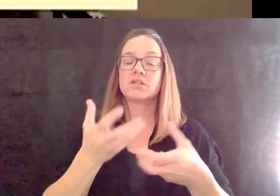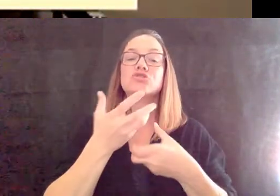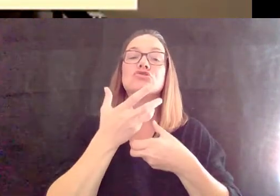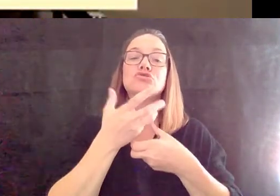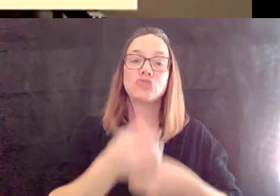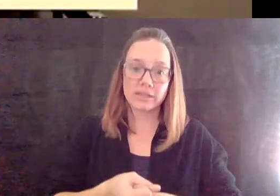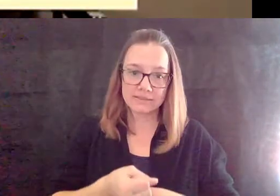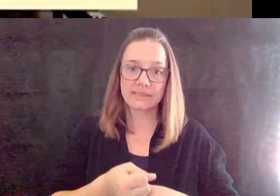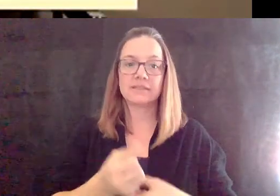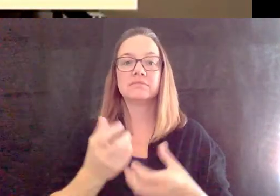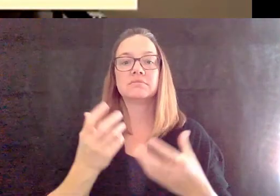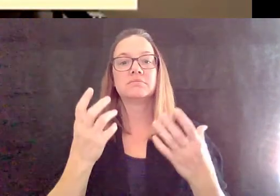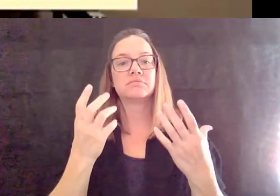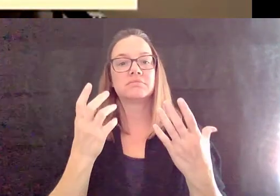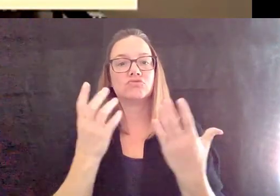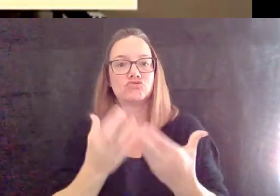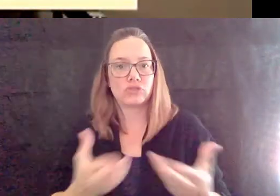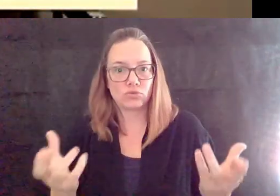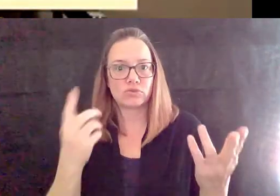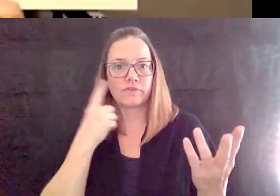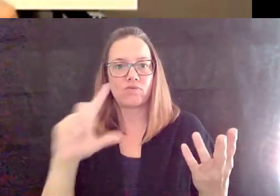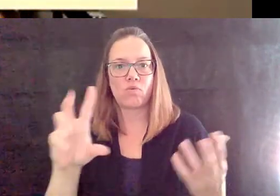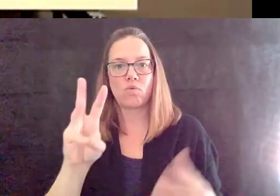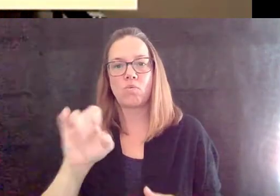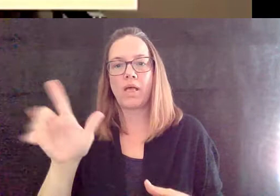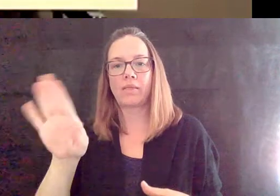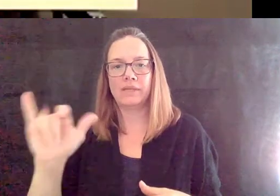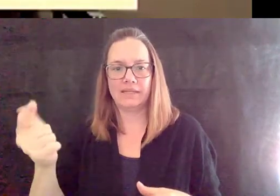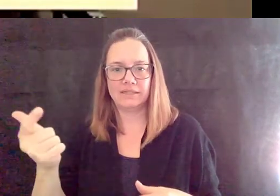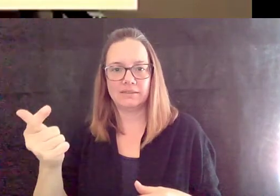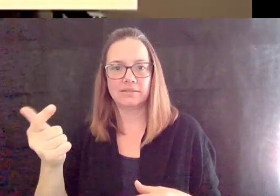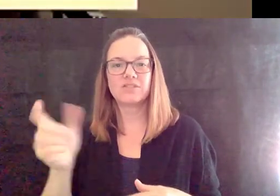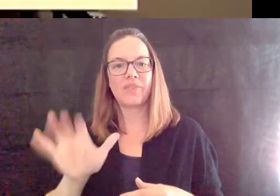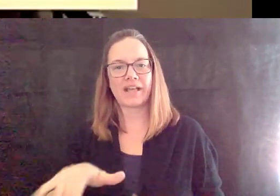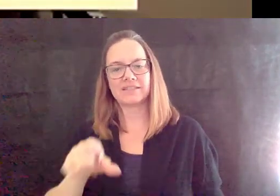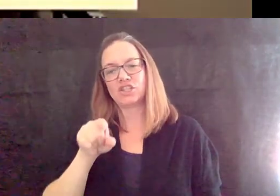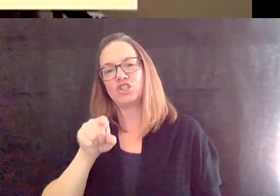And so that is the You at Your Best platform